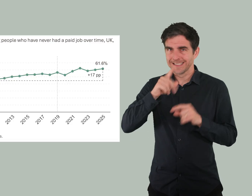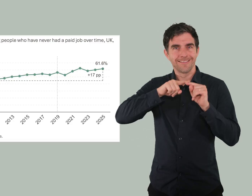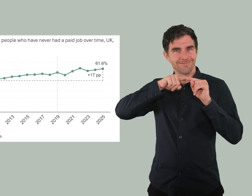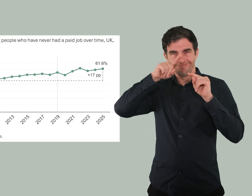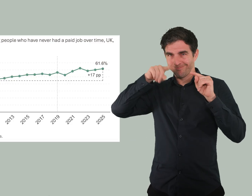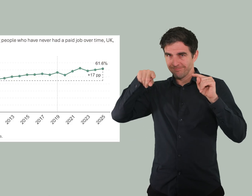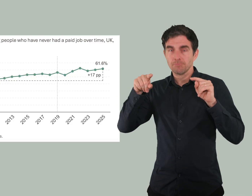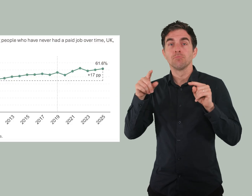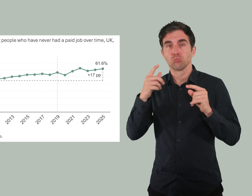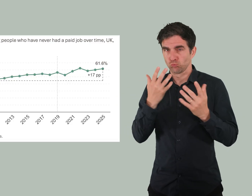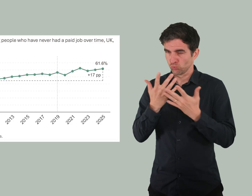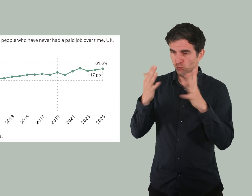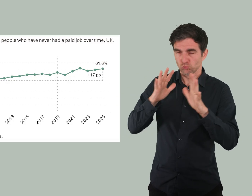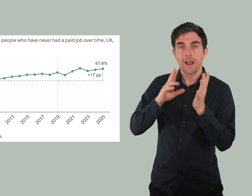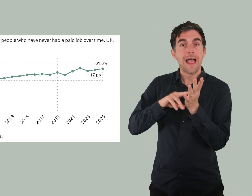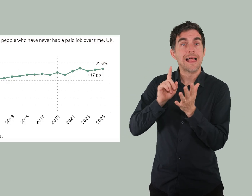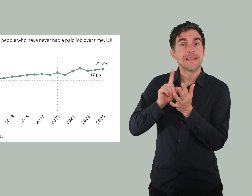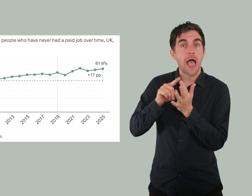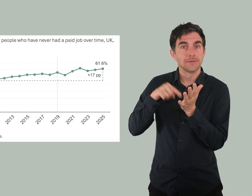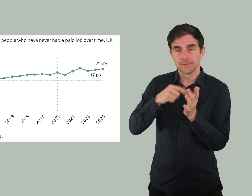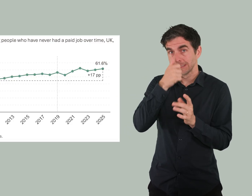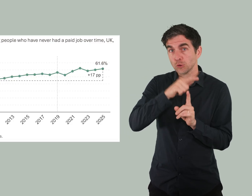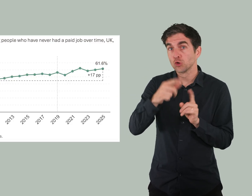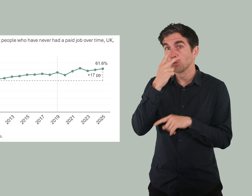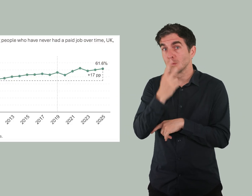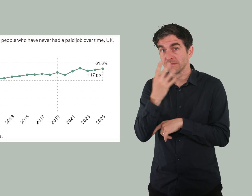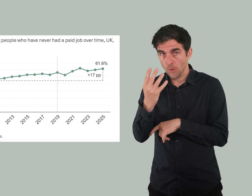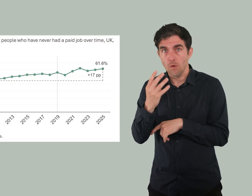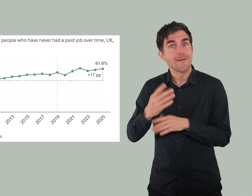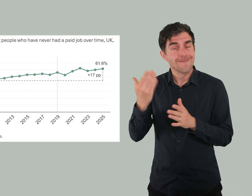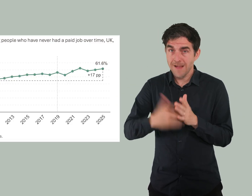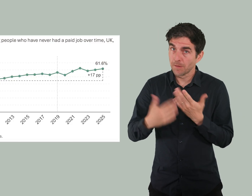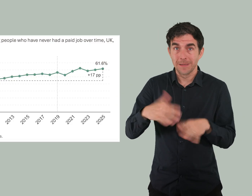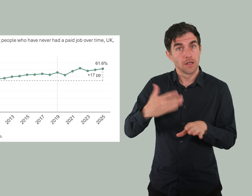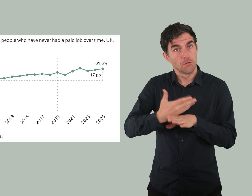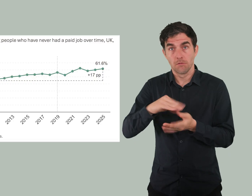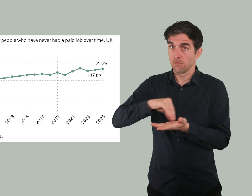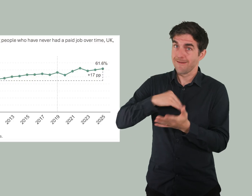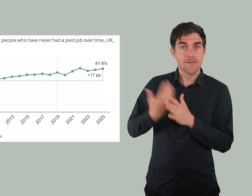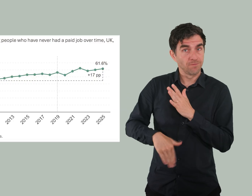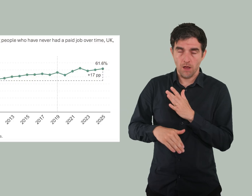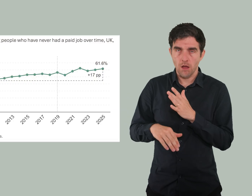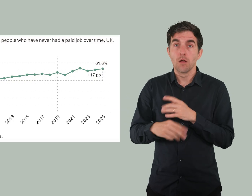A line chart showing the share of NEET 16-24 year olds who have never had a paid job,